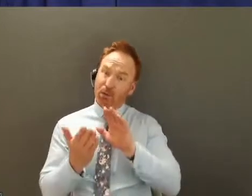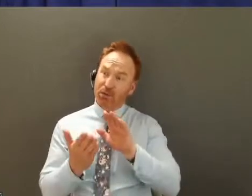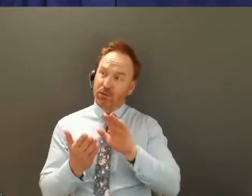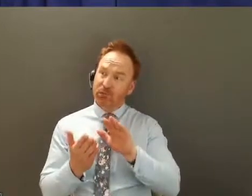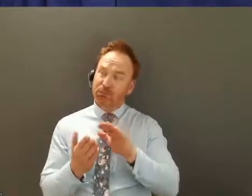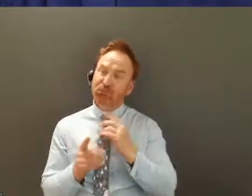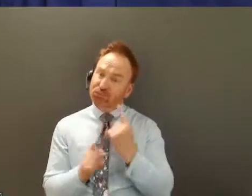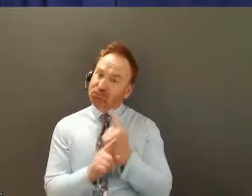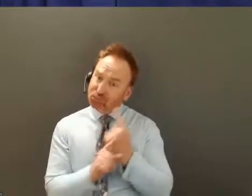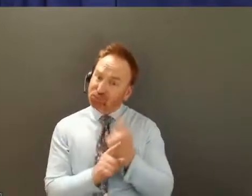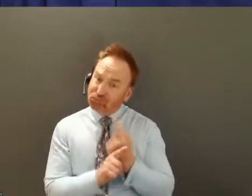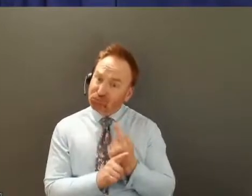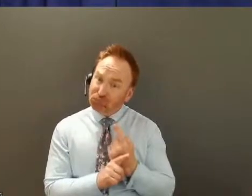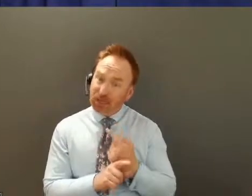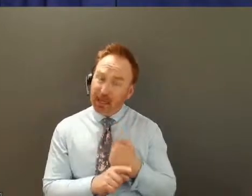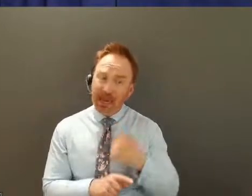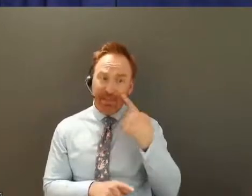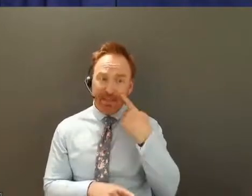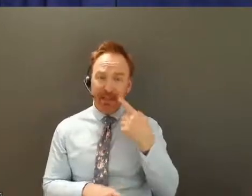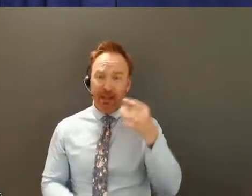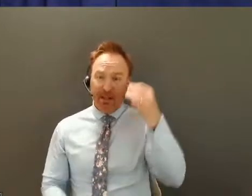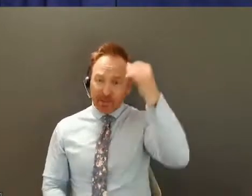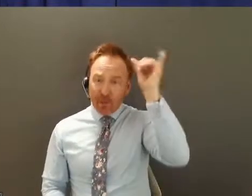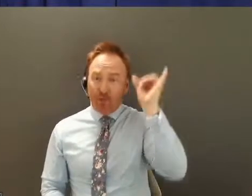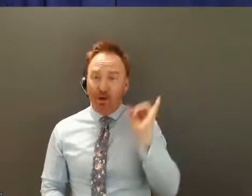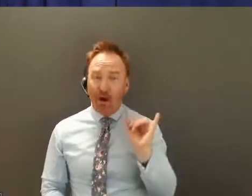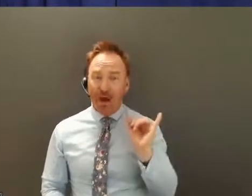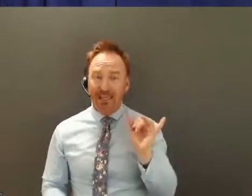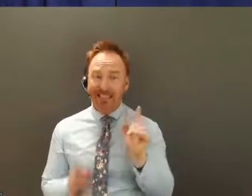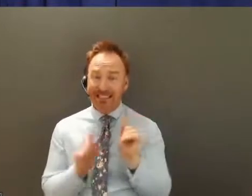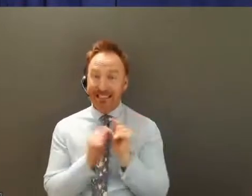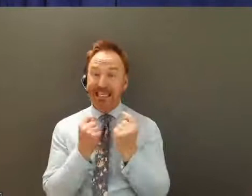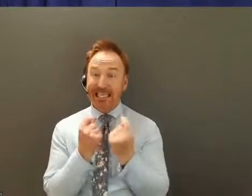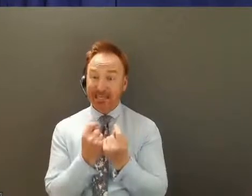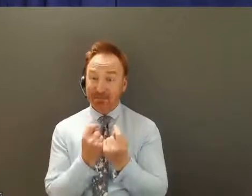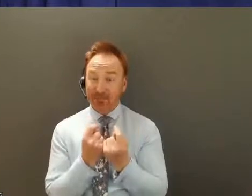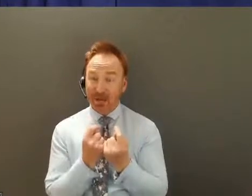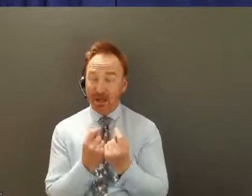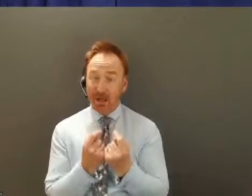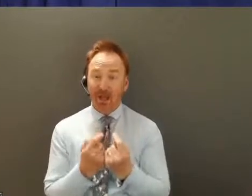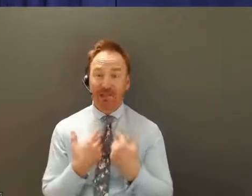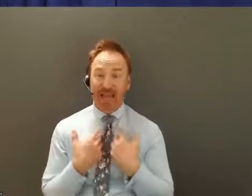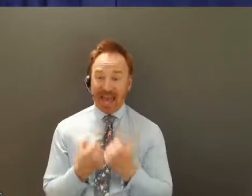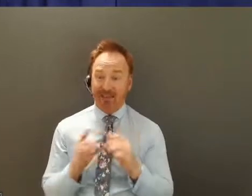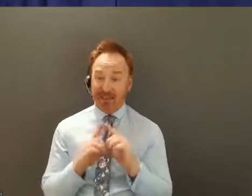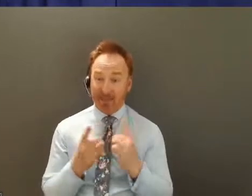this falls on the premier. That is not given since this